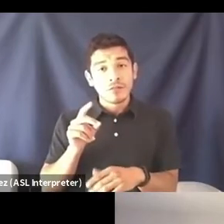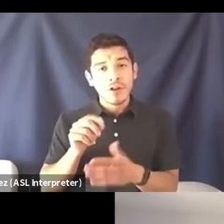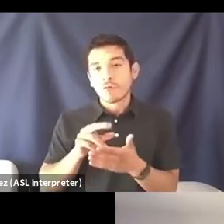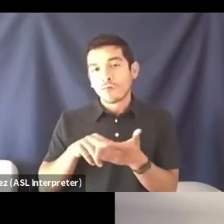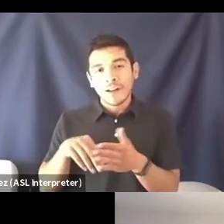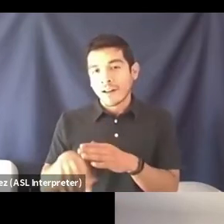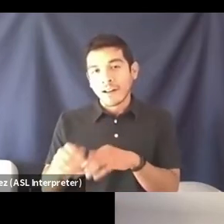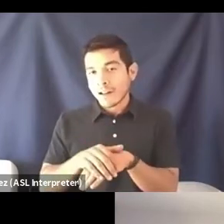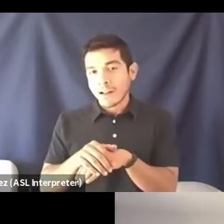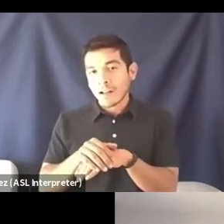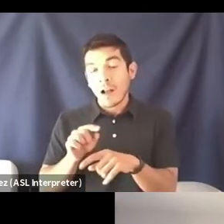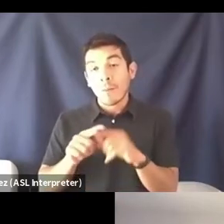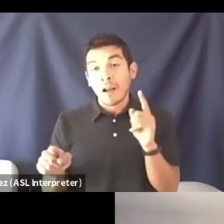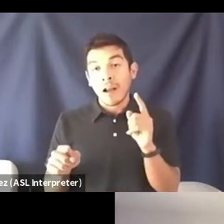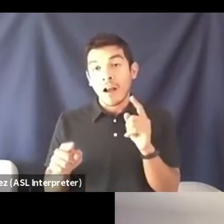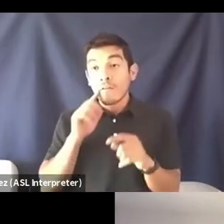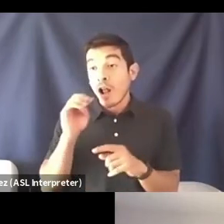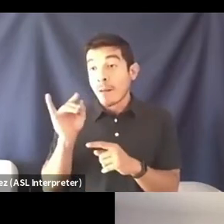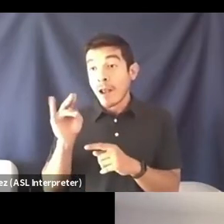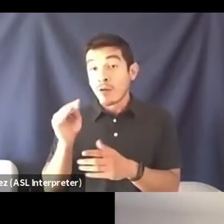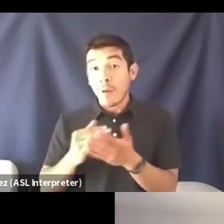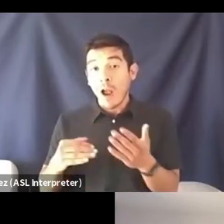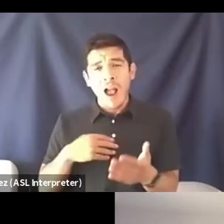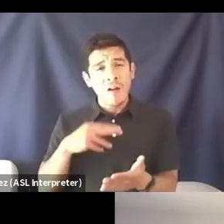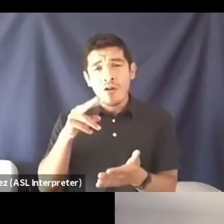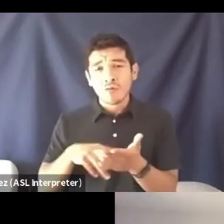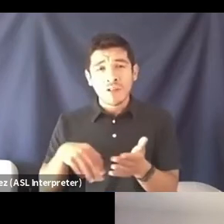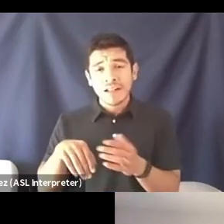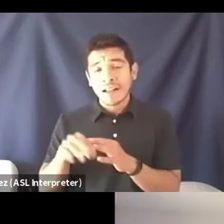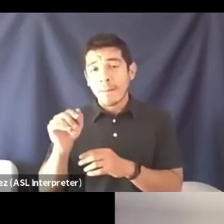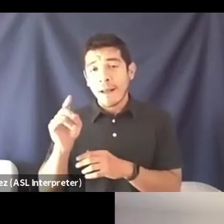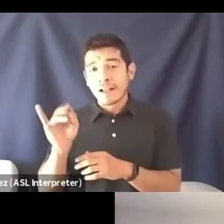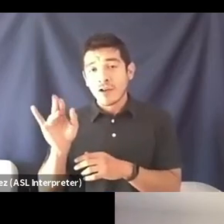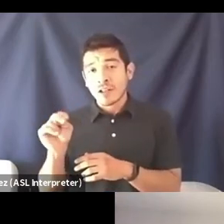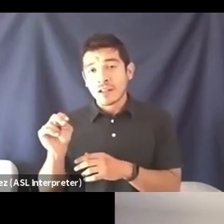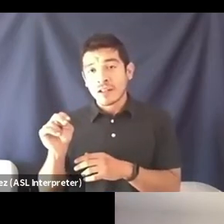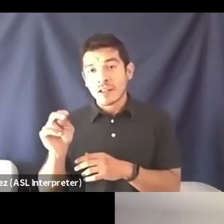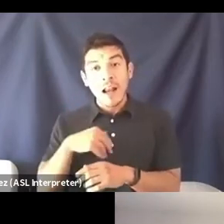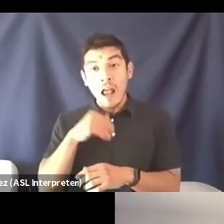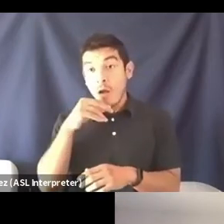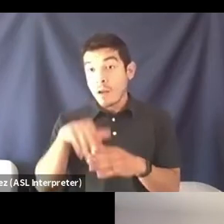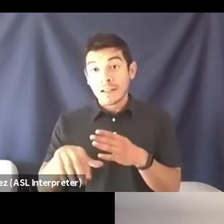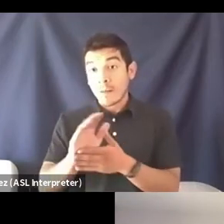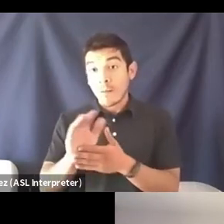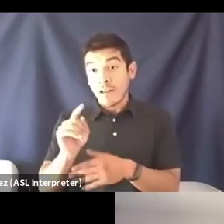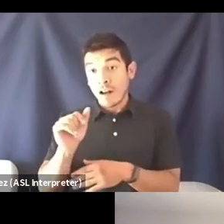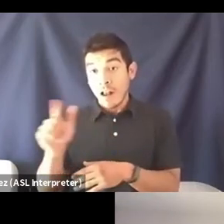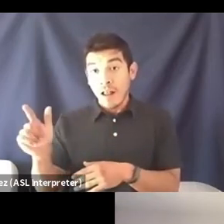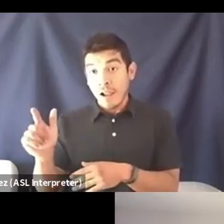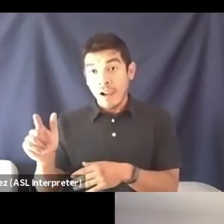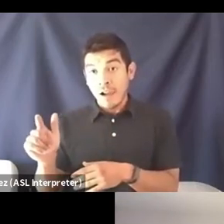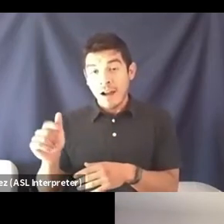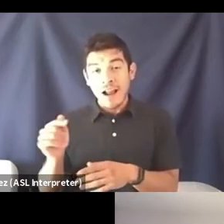But for the Mandarin part I would just read in Mandarin. And I wasn't in the film at all at the very beginning.